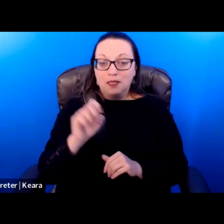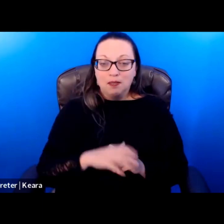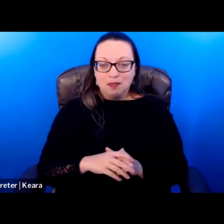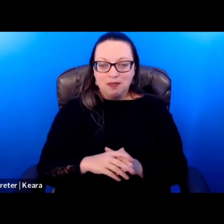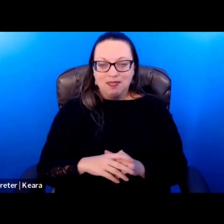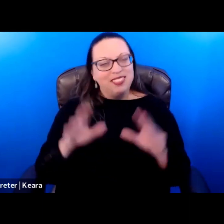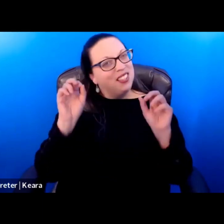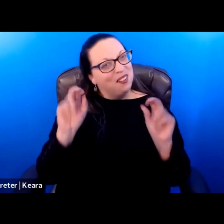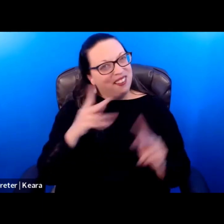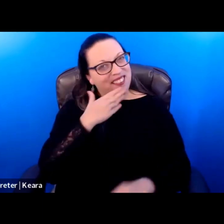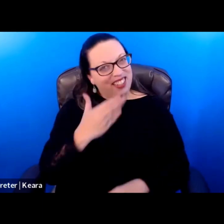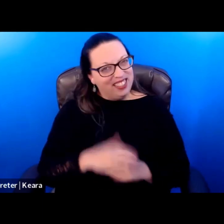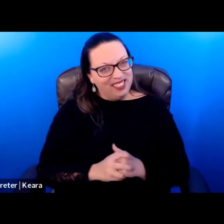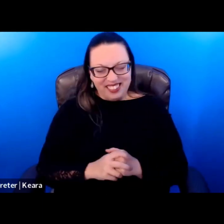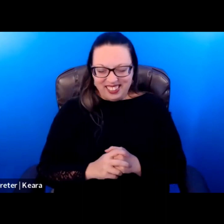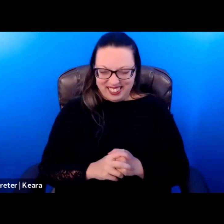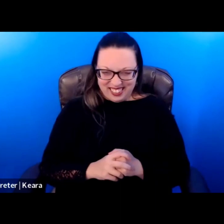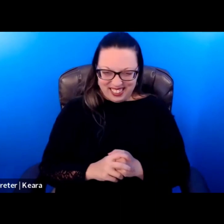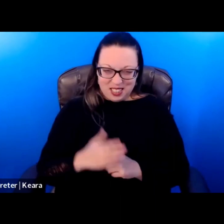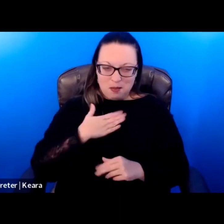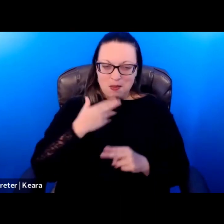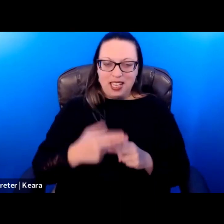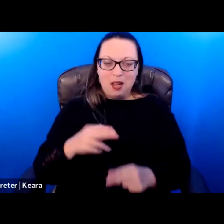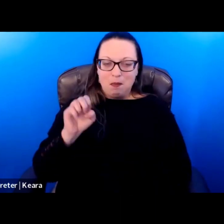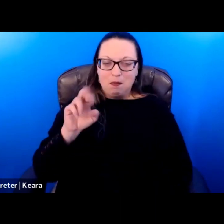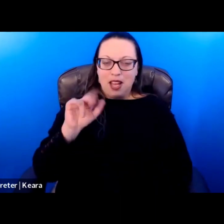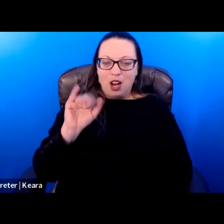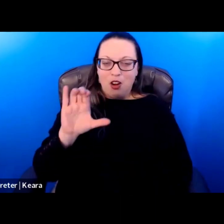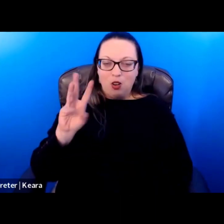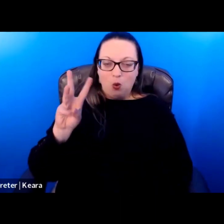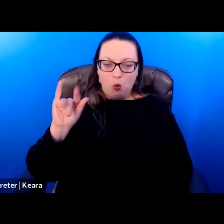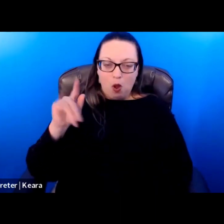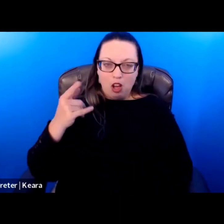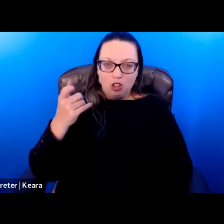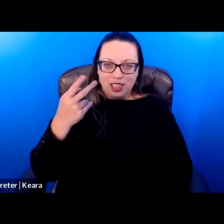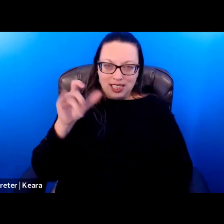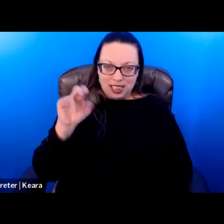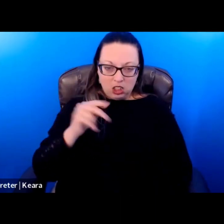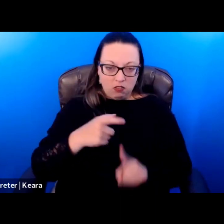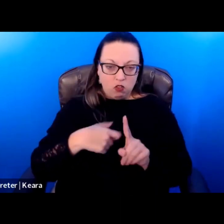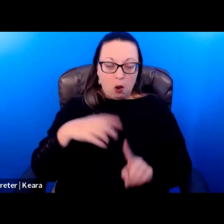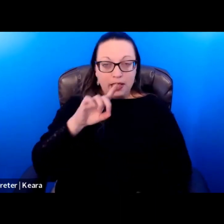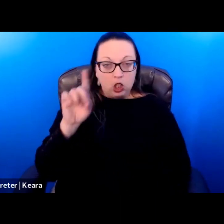Eric Washington: All right. Thank you. My name is Eric Washington. I'm from Detroit, Michigan. I'm part of the TAL